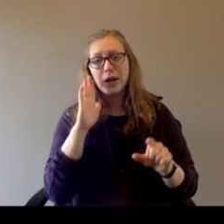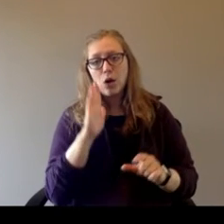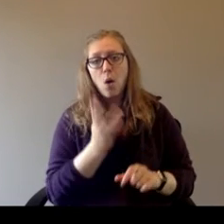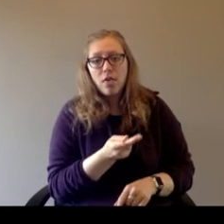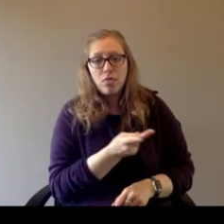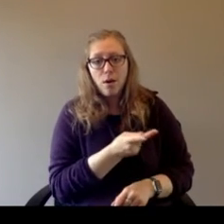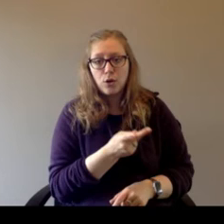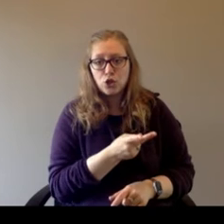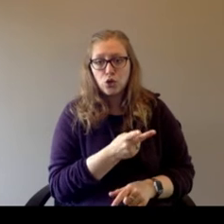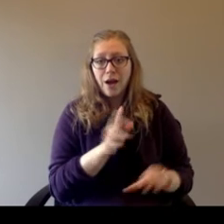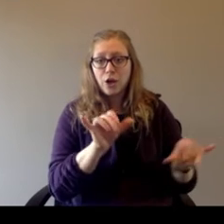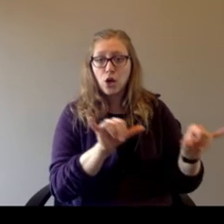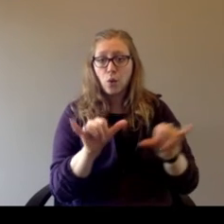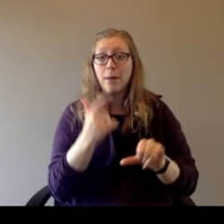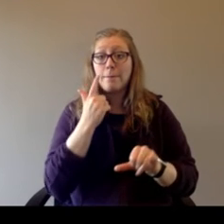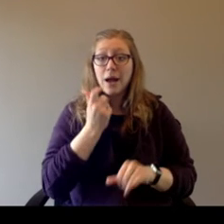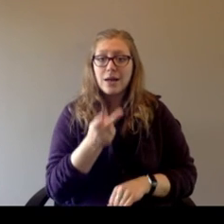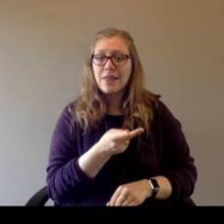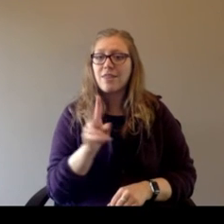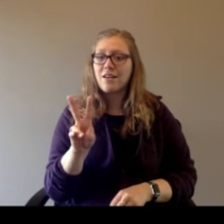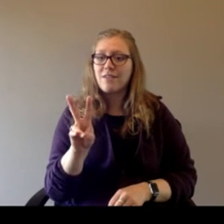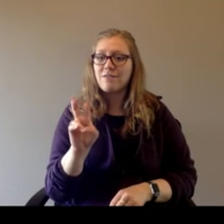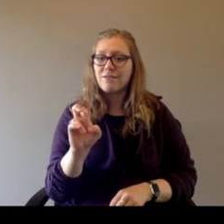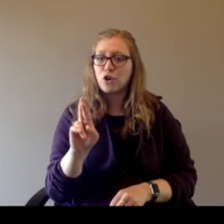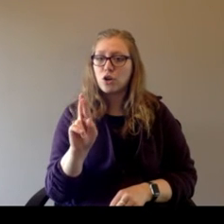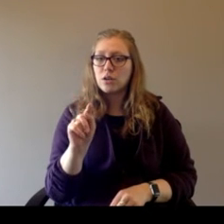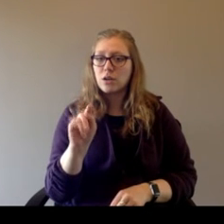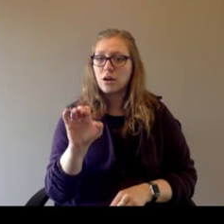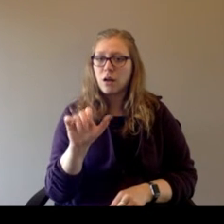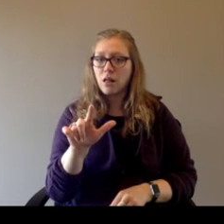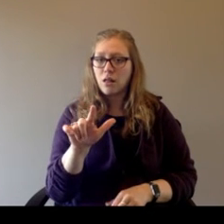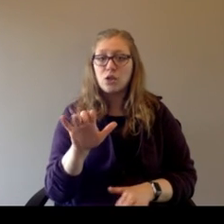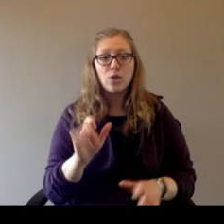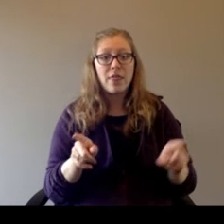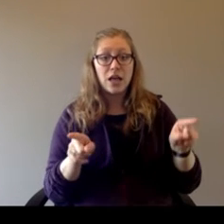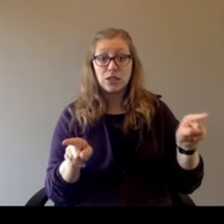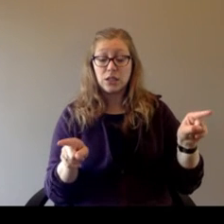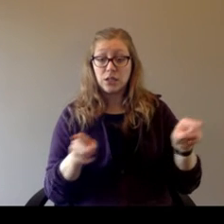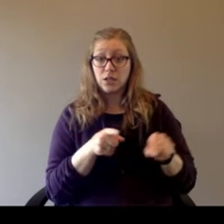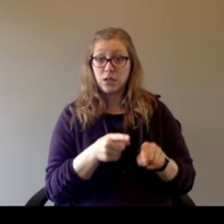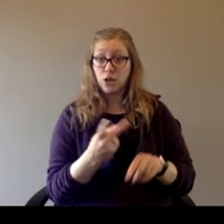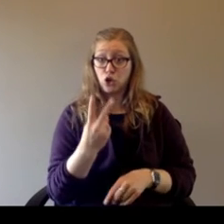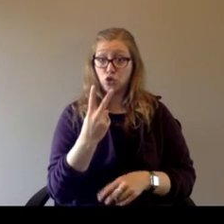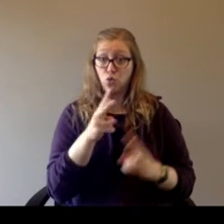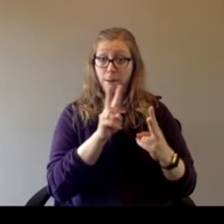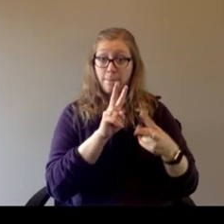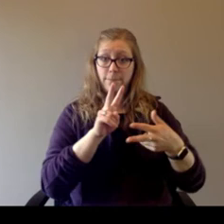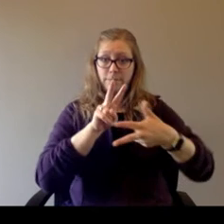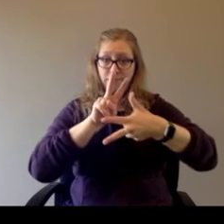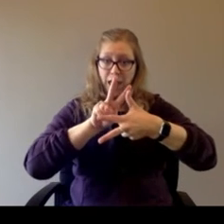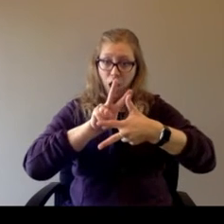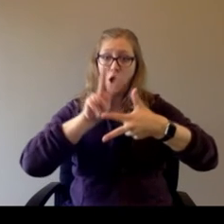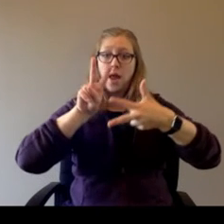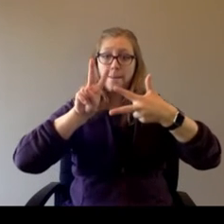we know that two pairs of angles are congruent and the theorem we learned the other day, called the third angle theorem,